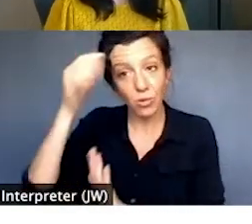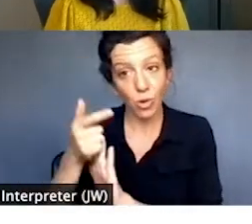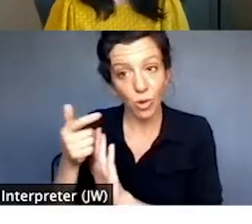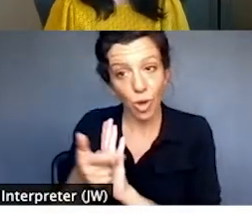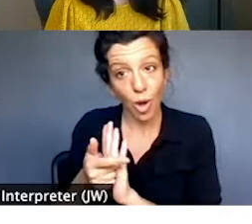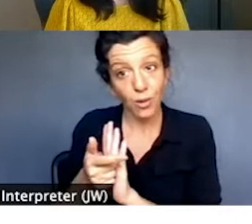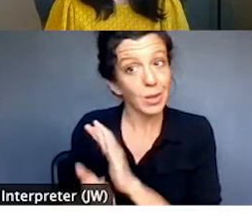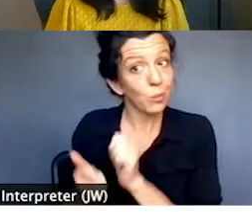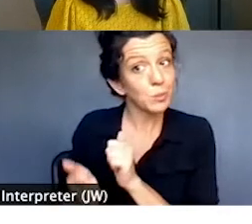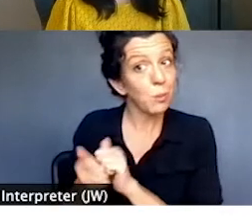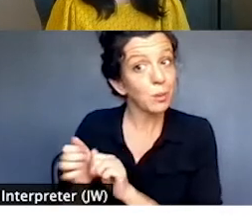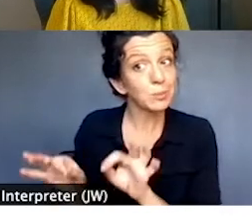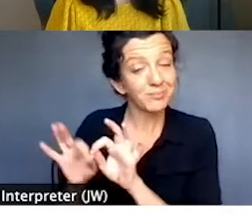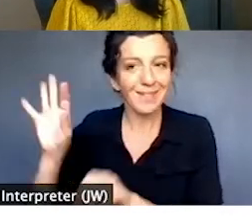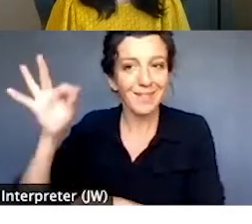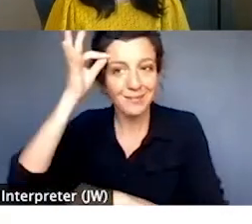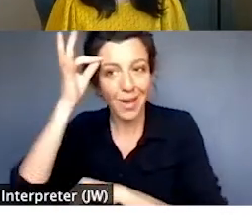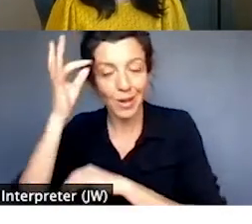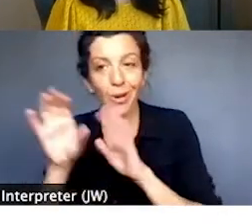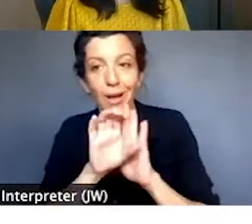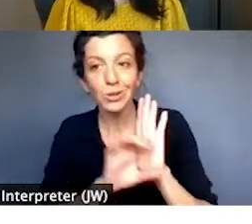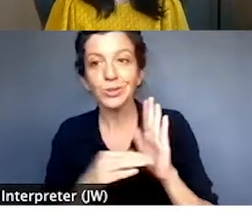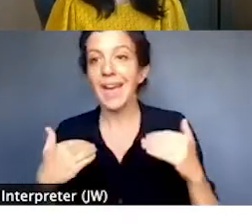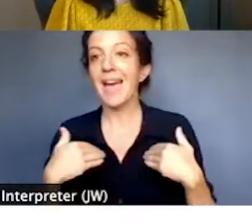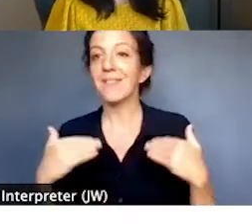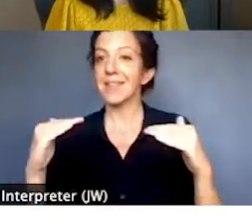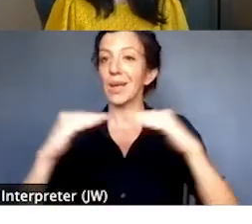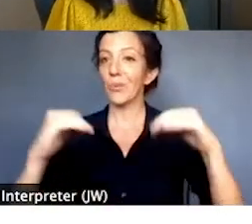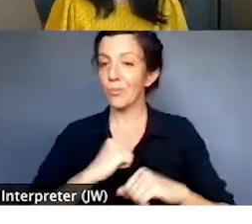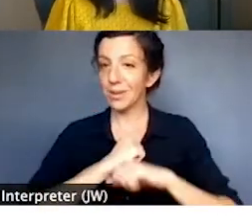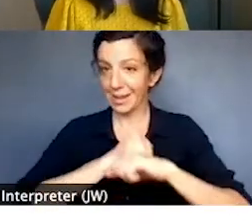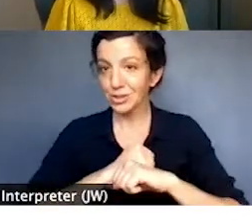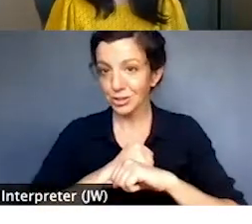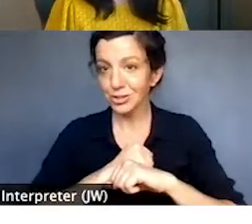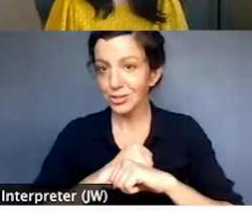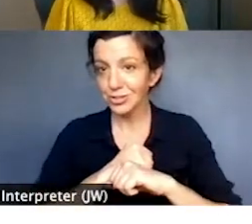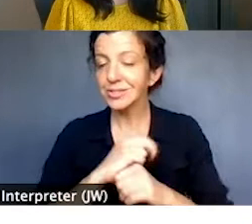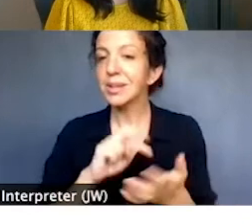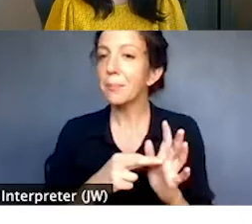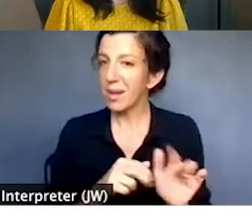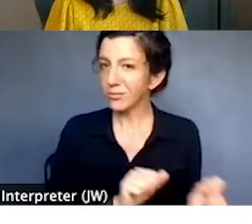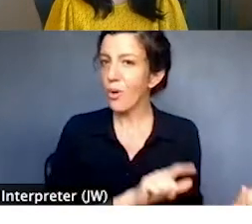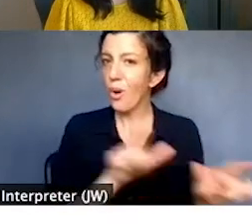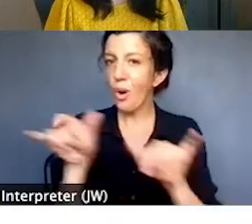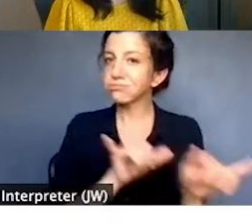to consider these characteristics. So the fiscal effects are unknown and will depend on those future actions. Thank you.